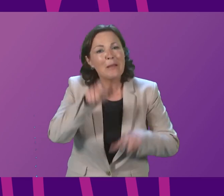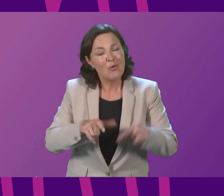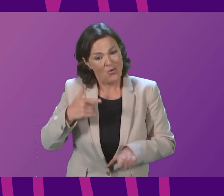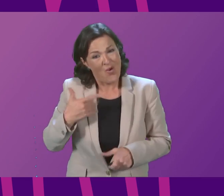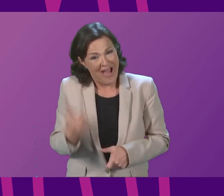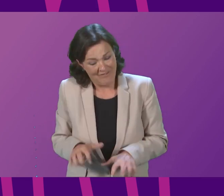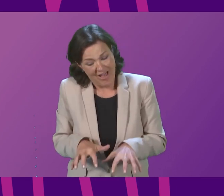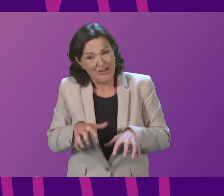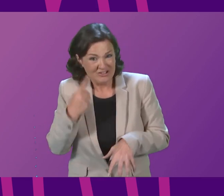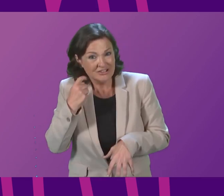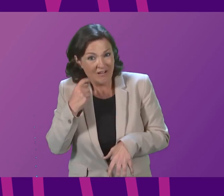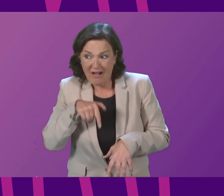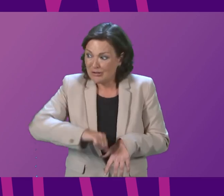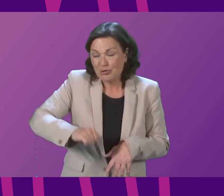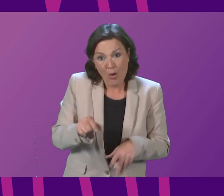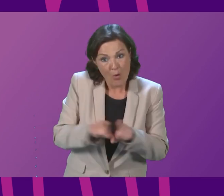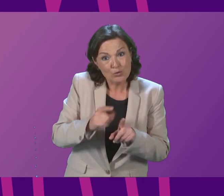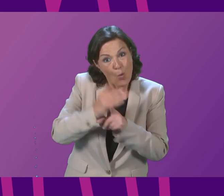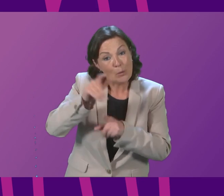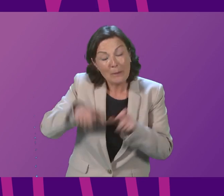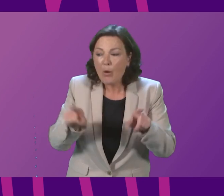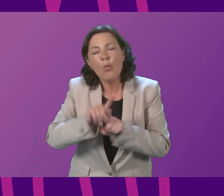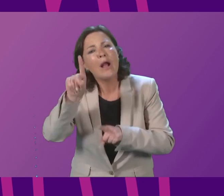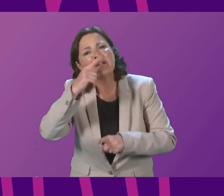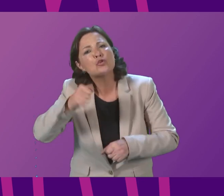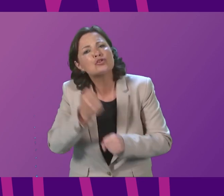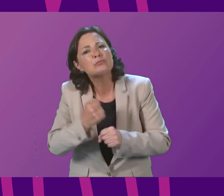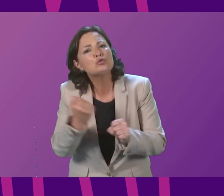What more can the Scottish Government do to raise awareness of the condition?